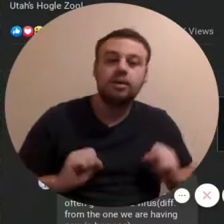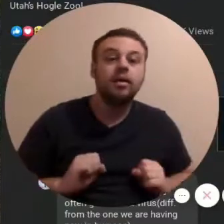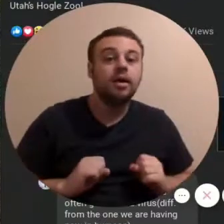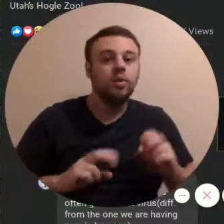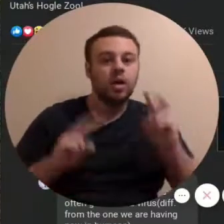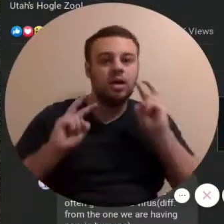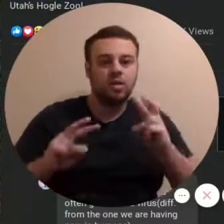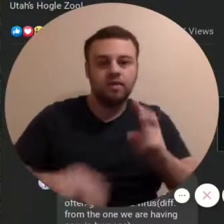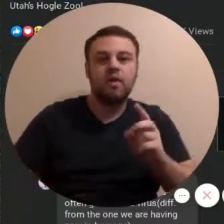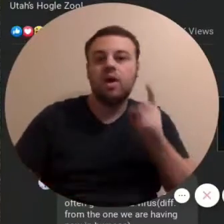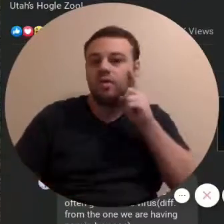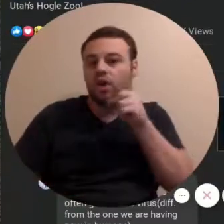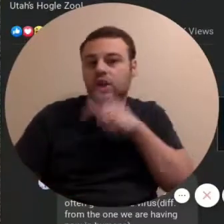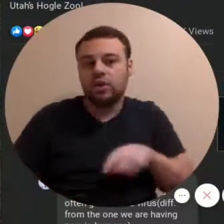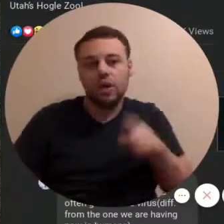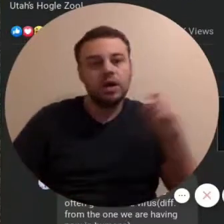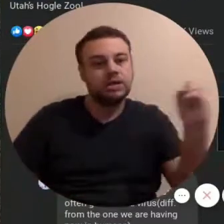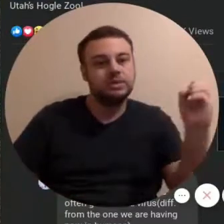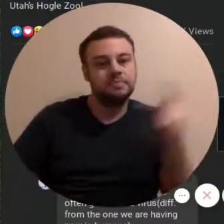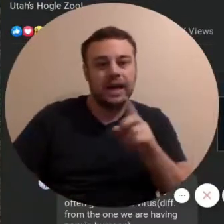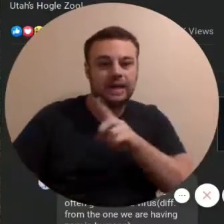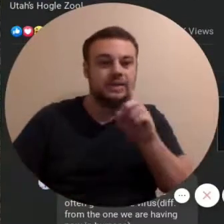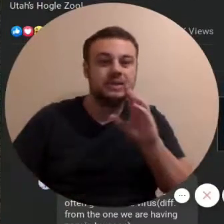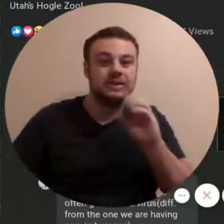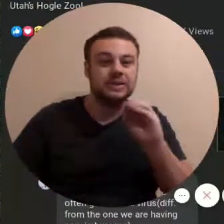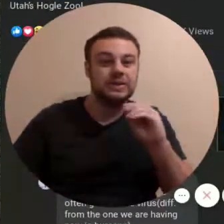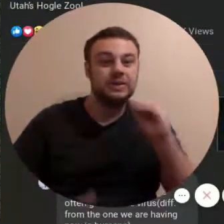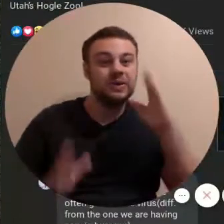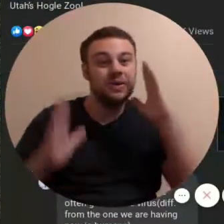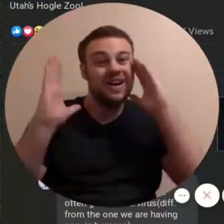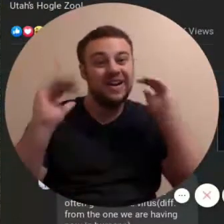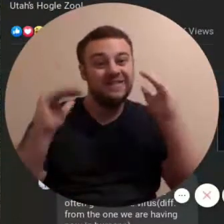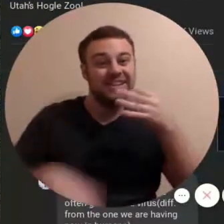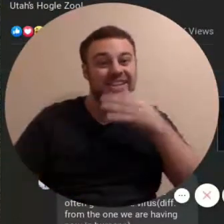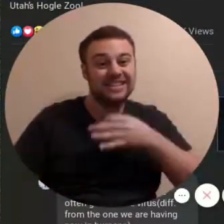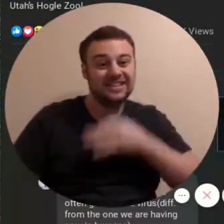hopefully soon. Until we see you again. Remember- be champions for wildlife and